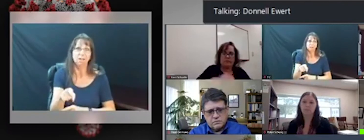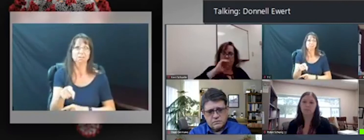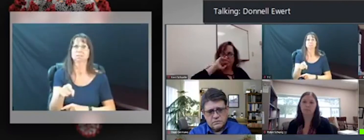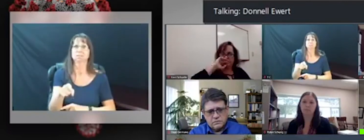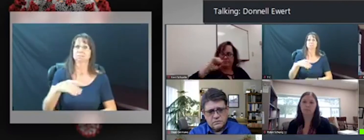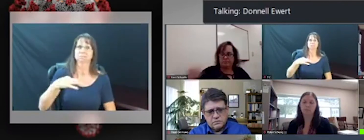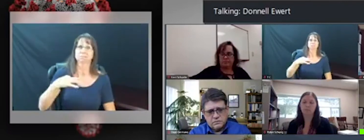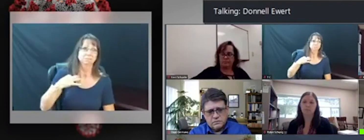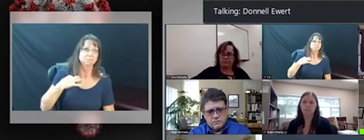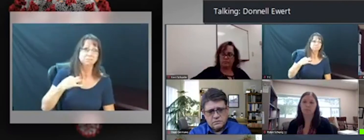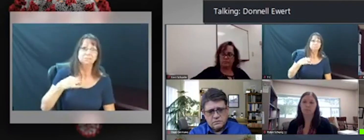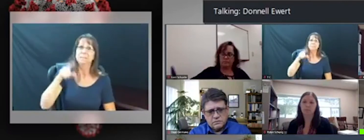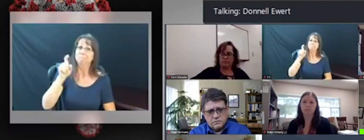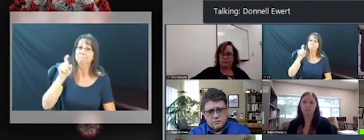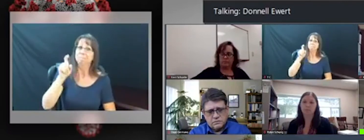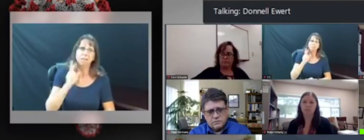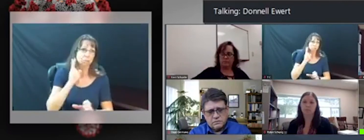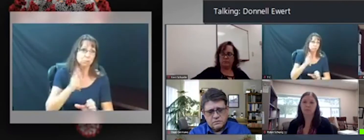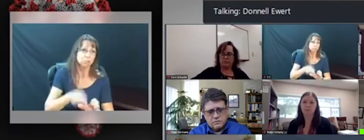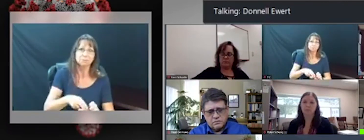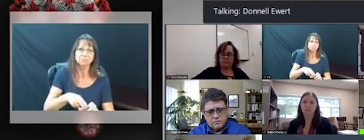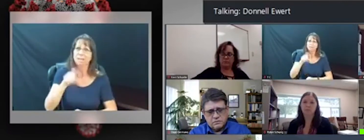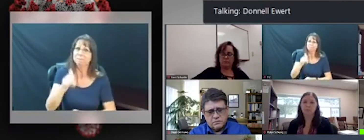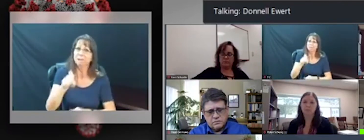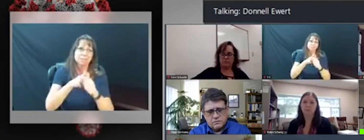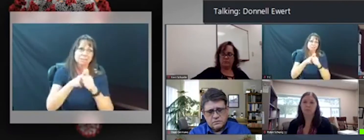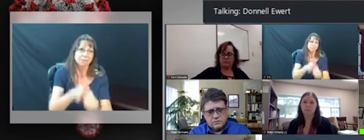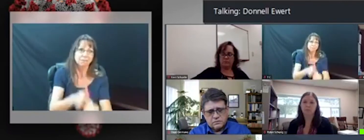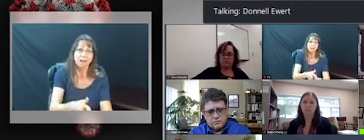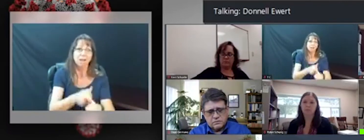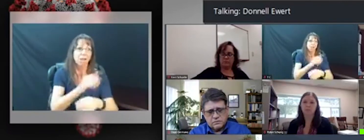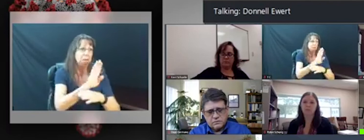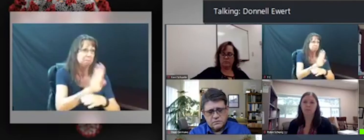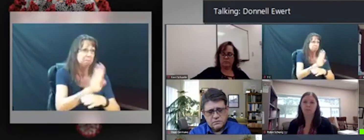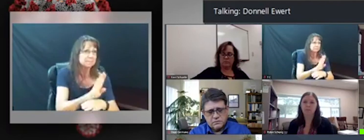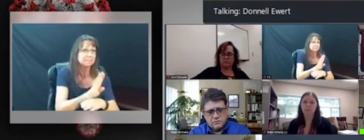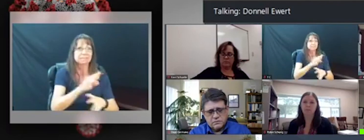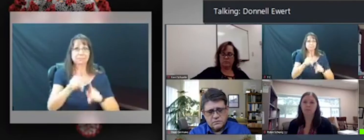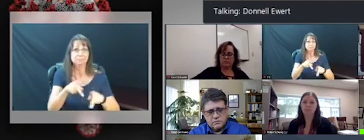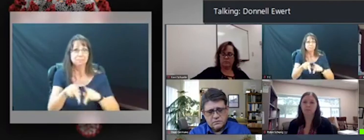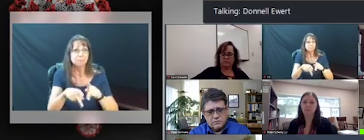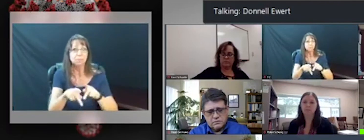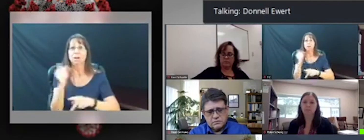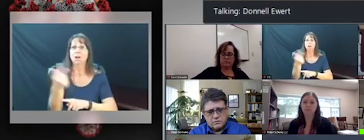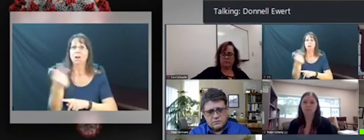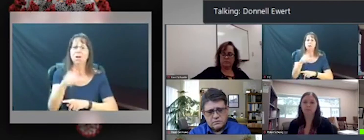whole community participate. We need to businesses to comply with the regulations as it applies to